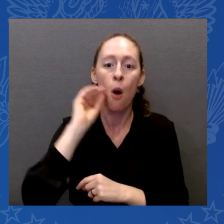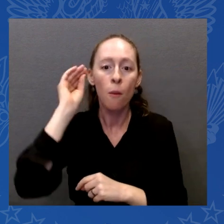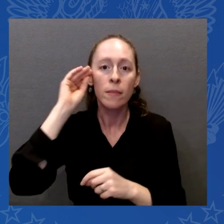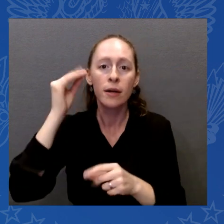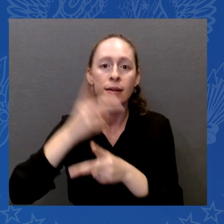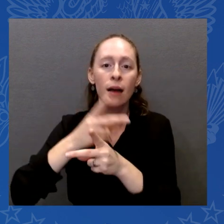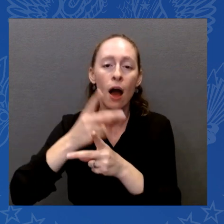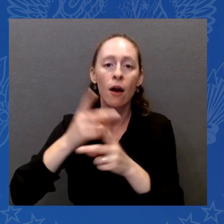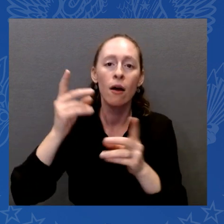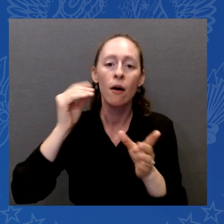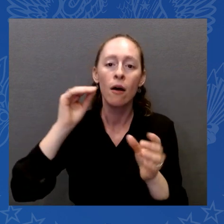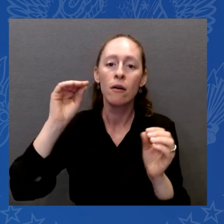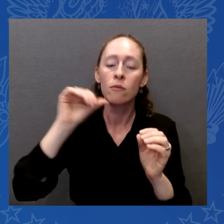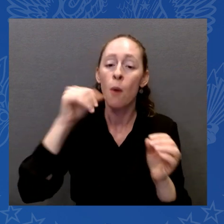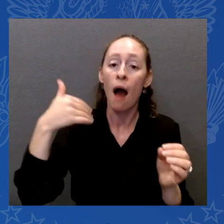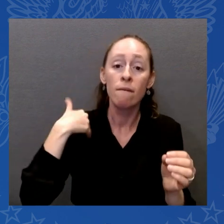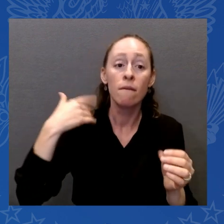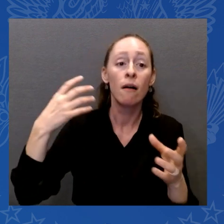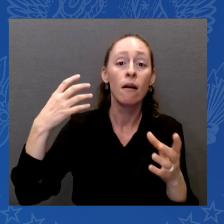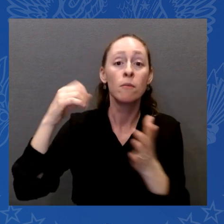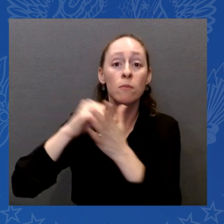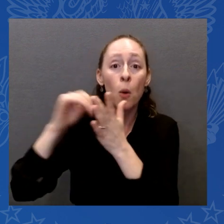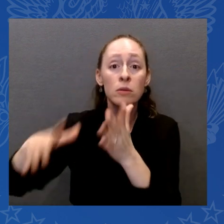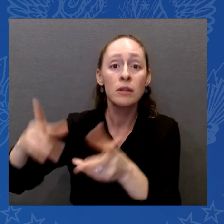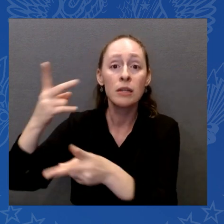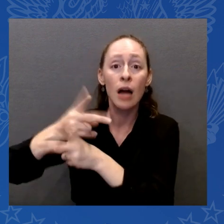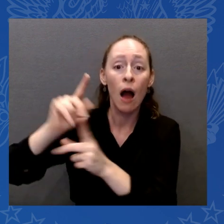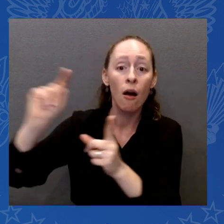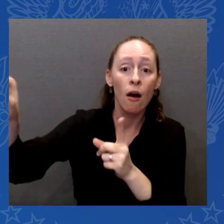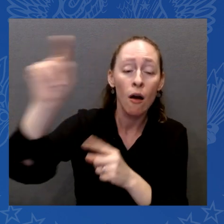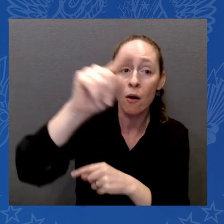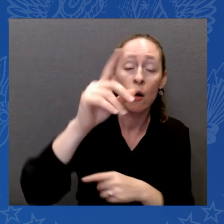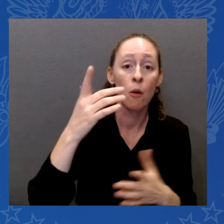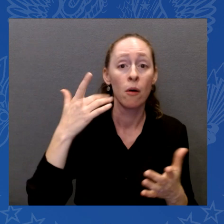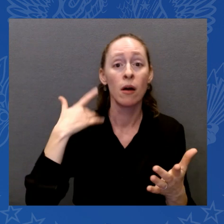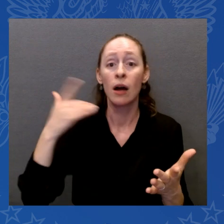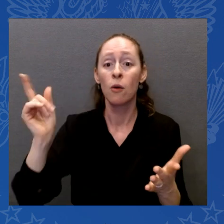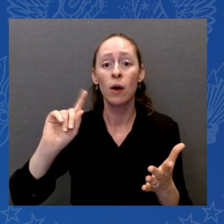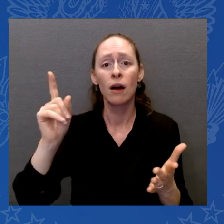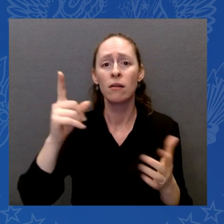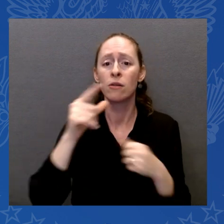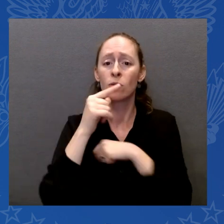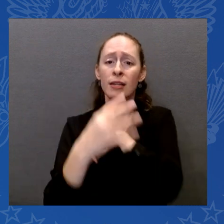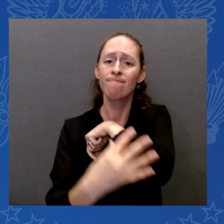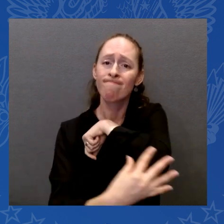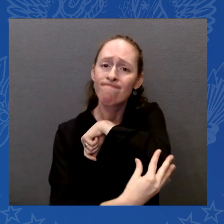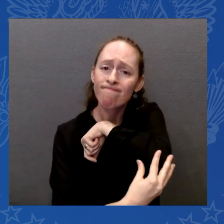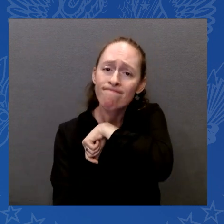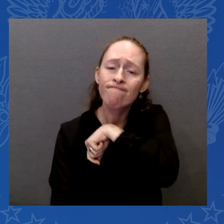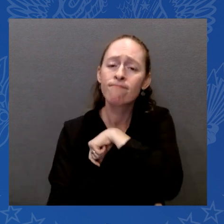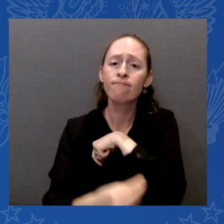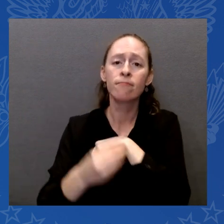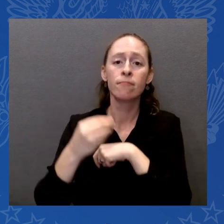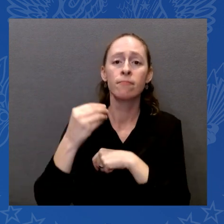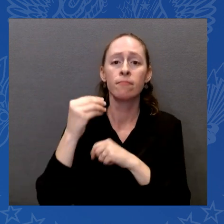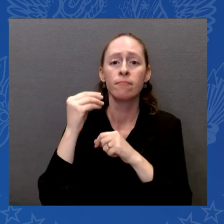These are the patients that will continue to disproportionately be impacted by the Dobbs decision, worsening the maternal health crisis